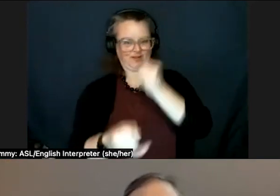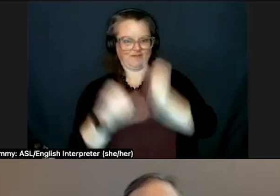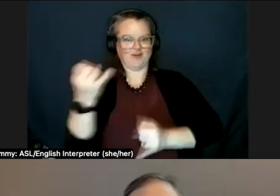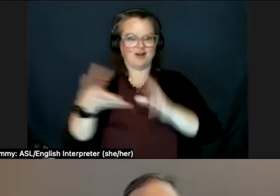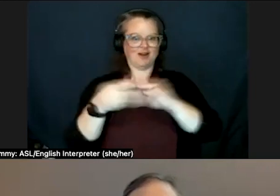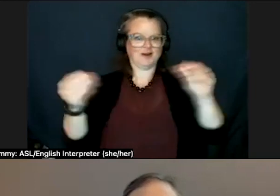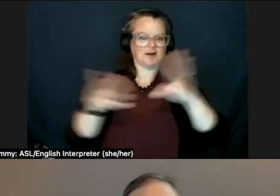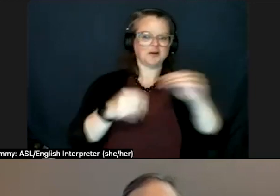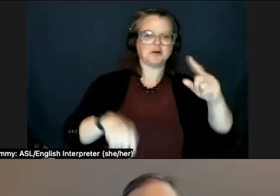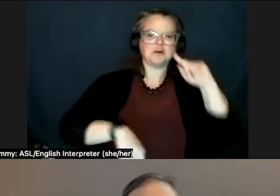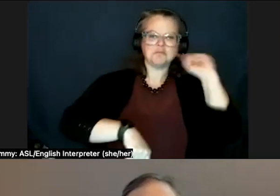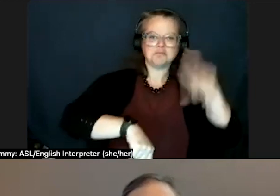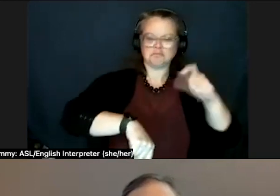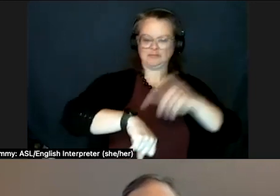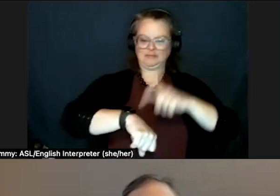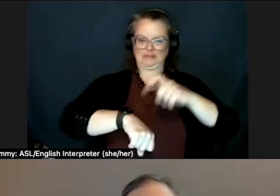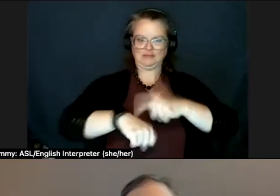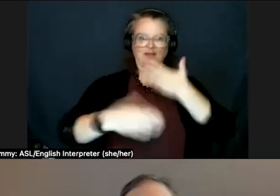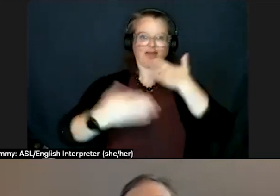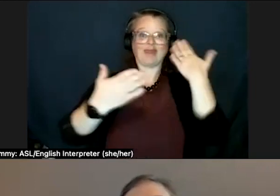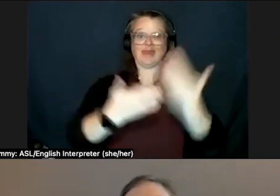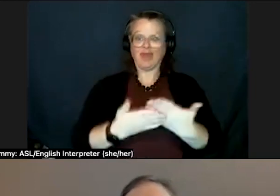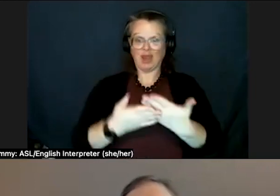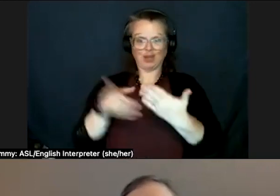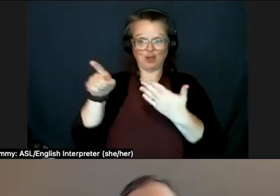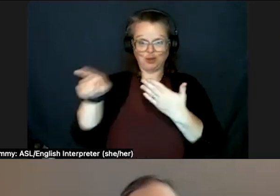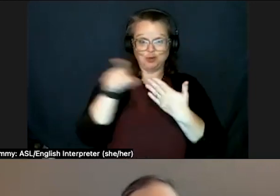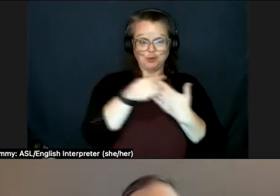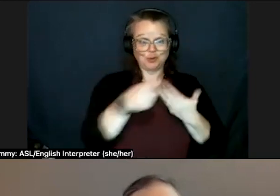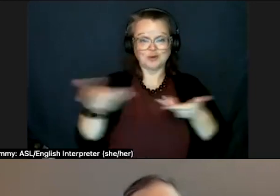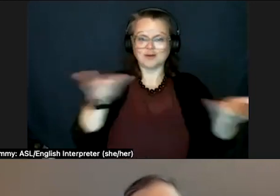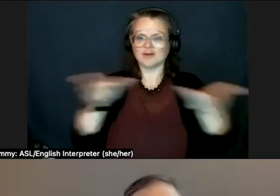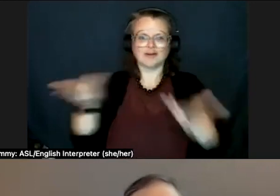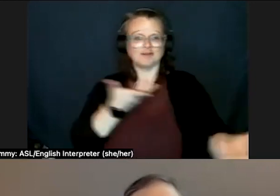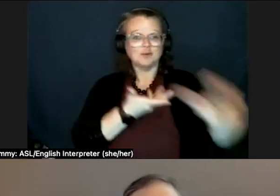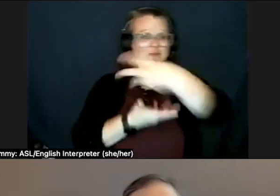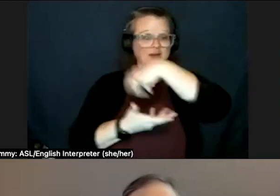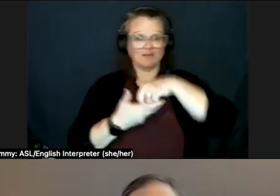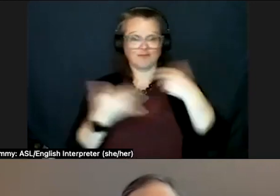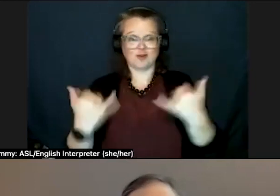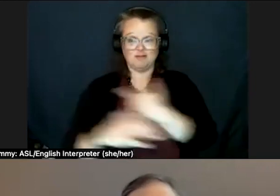Jason, Andrew, Tamara and Brendan for all joining us today. And before everyone leaves,